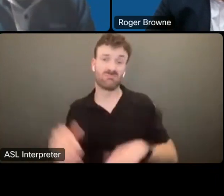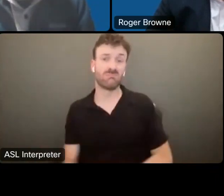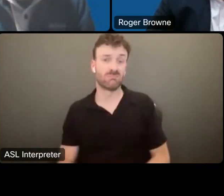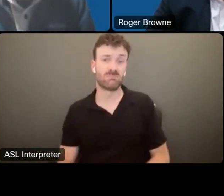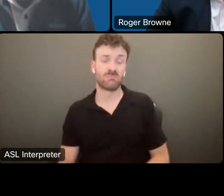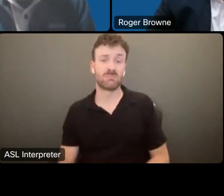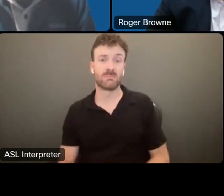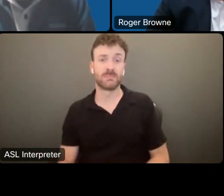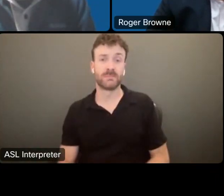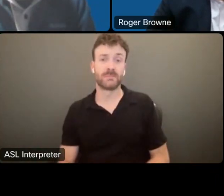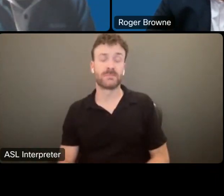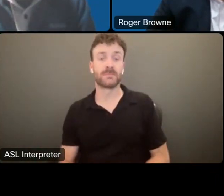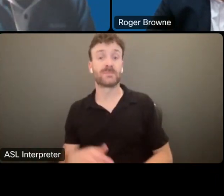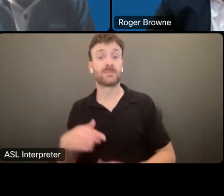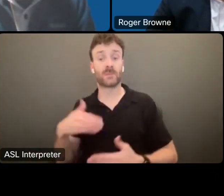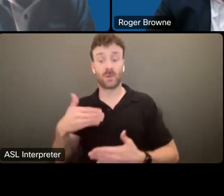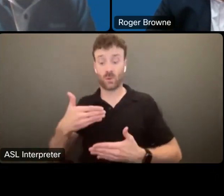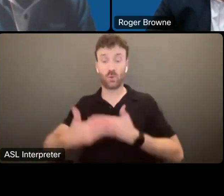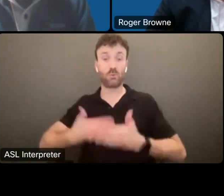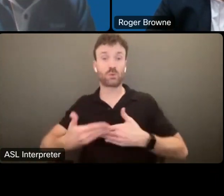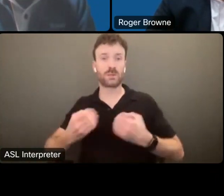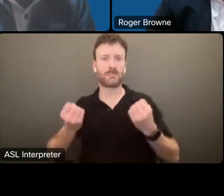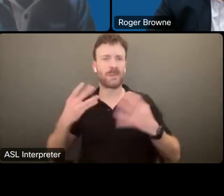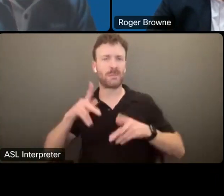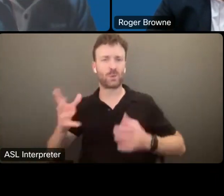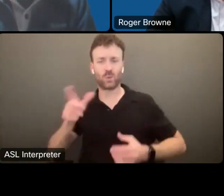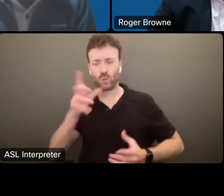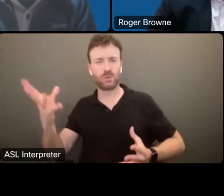Because going back to the process, there's so many different players involved in construction